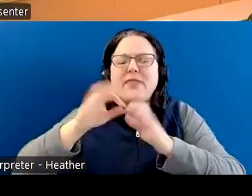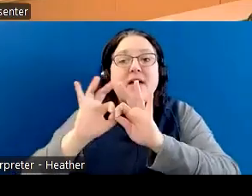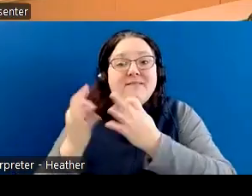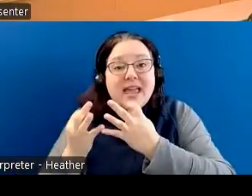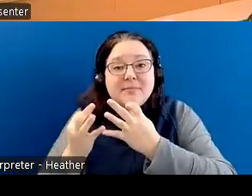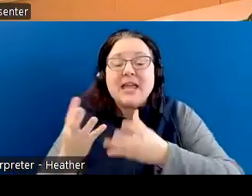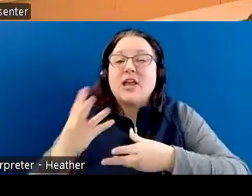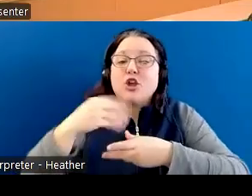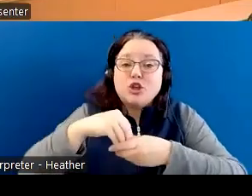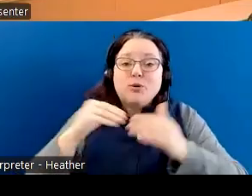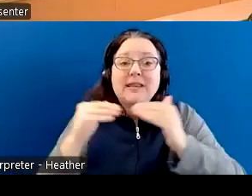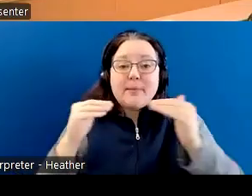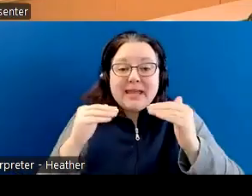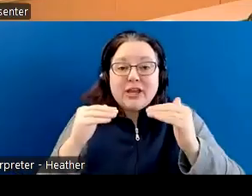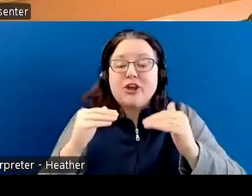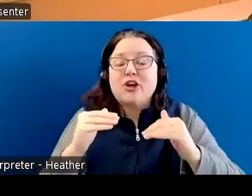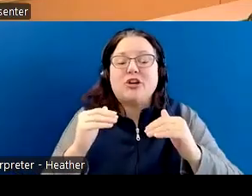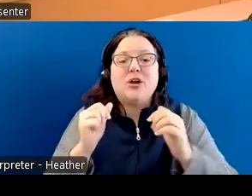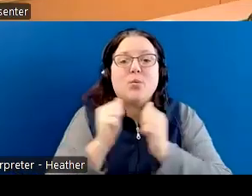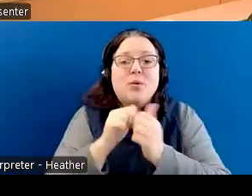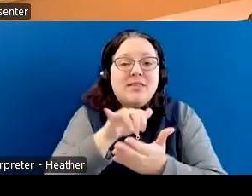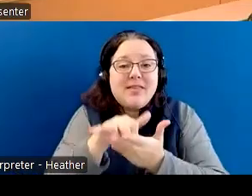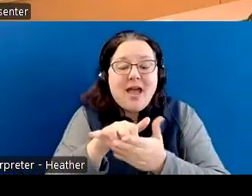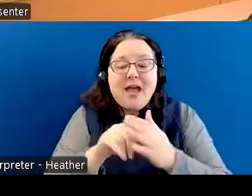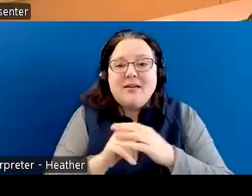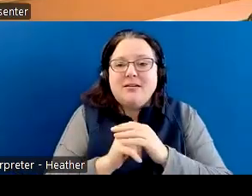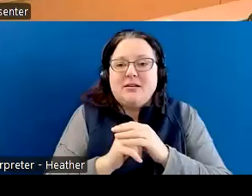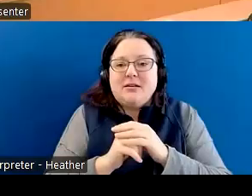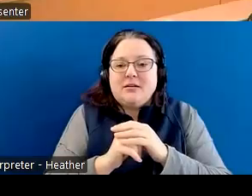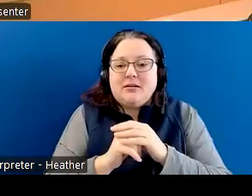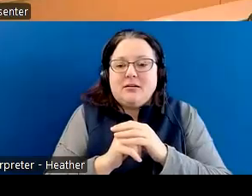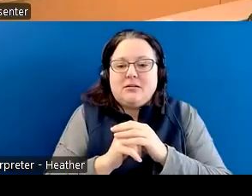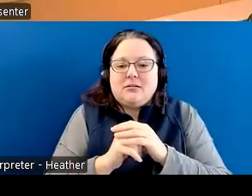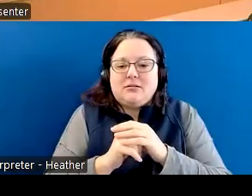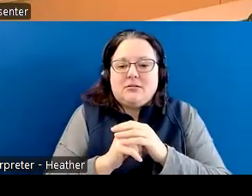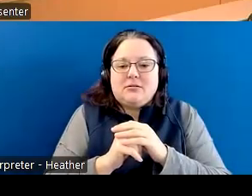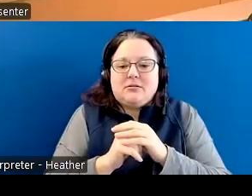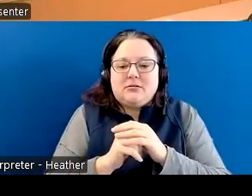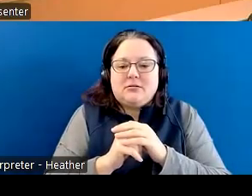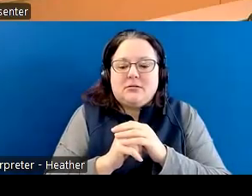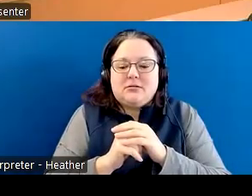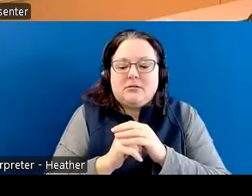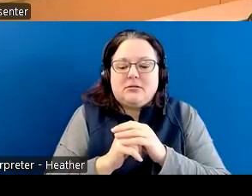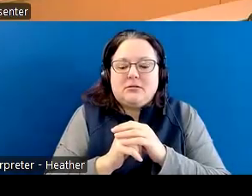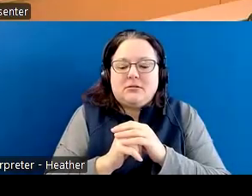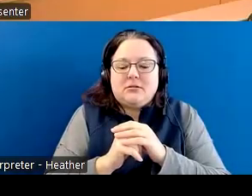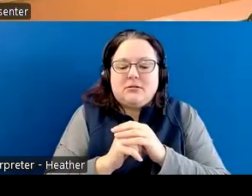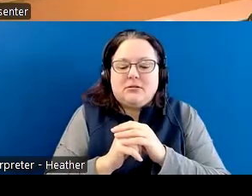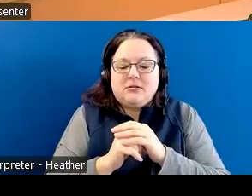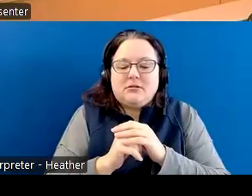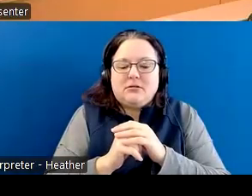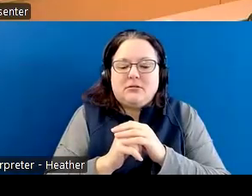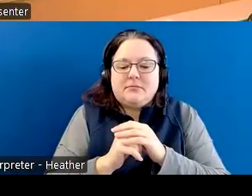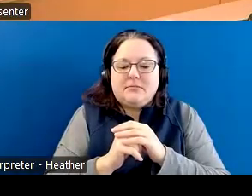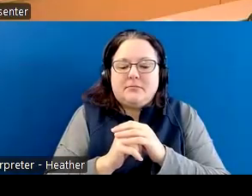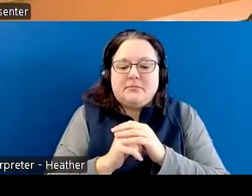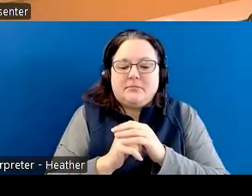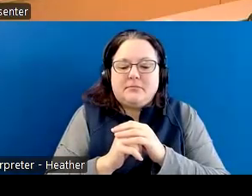including the peers in this. Um, now obviously there's I don't want to say uh trying to find my